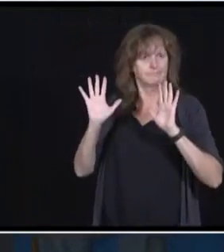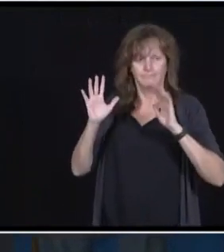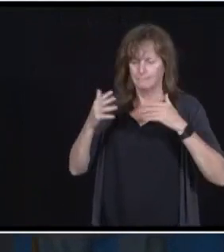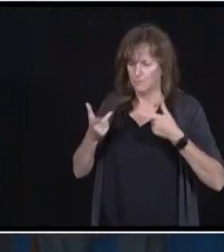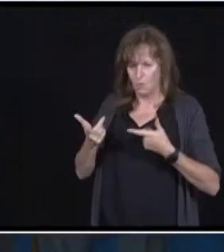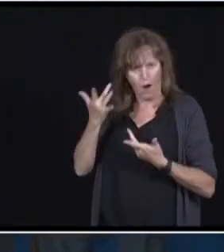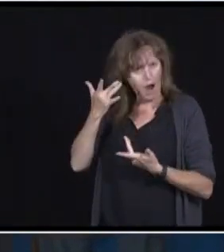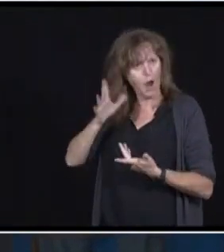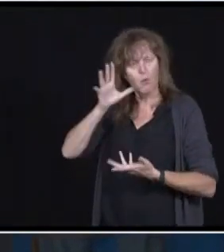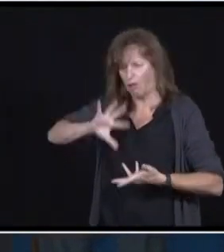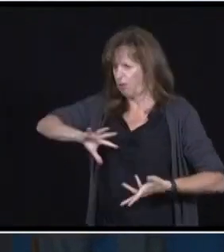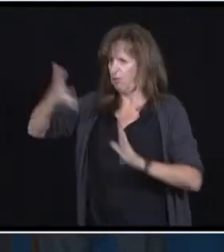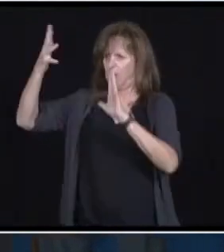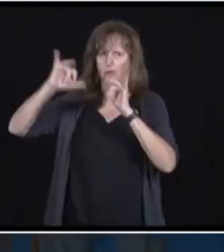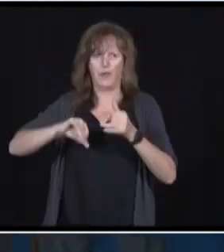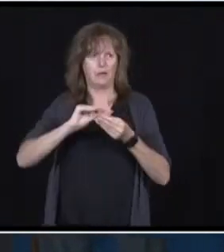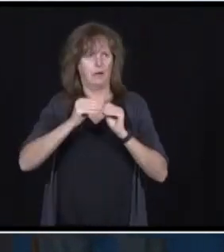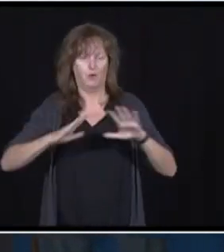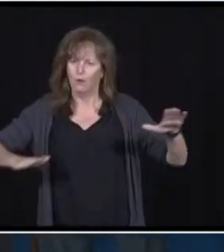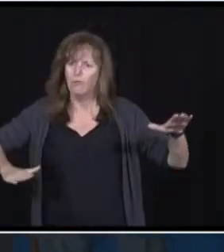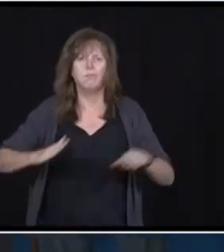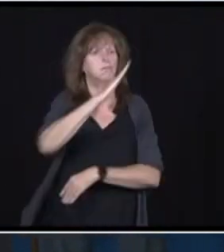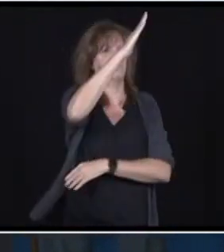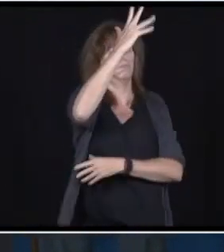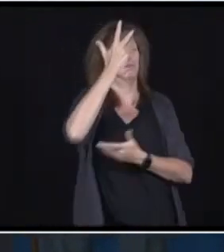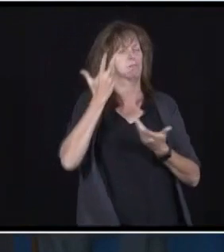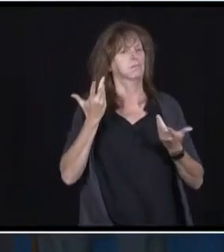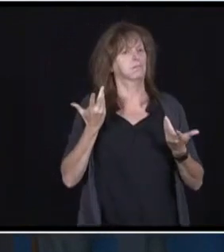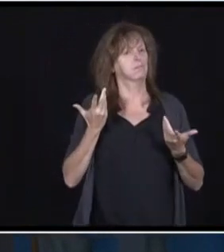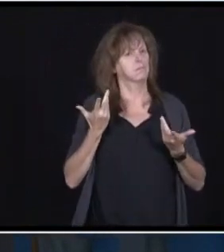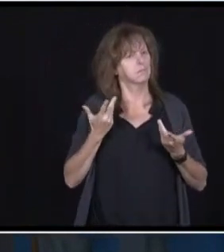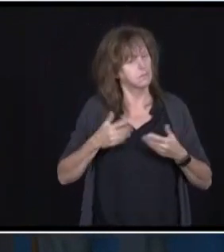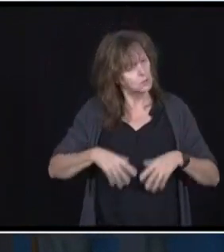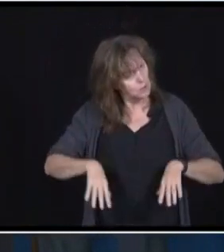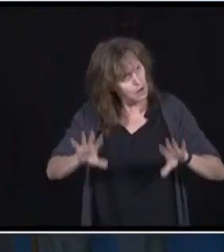made over the past six months. It is just not fair to the vast majority of people